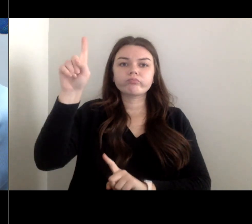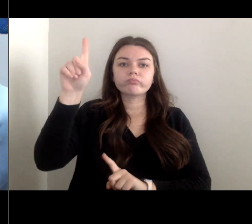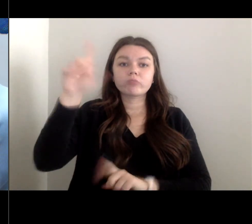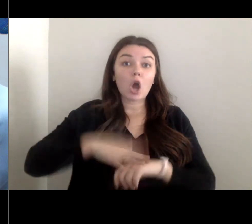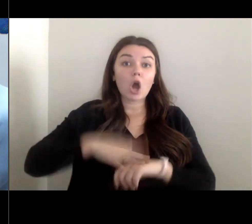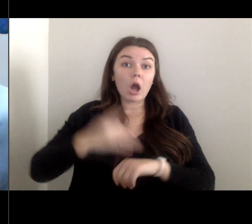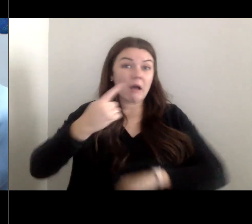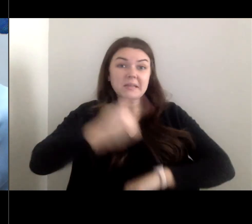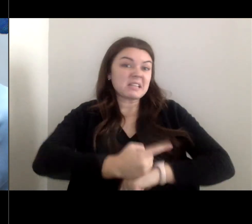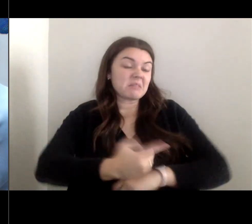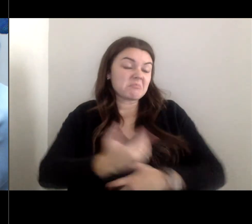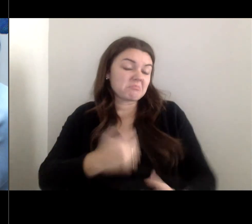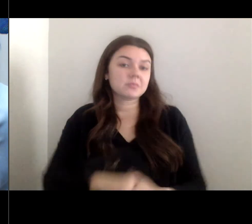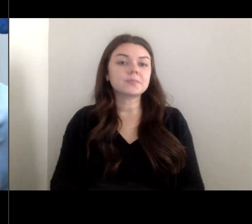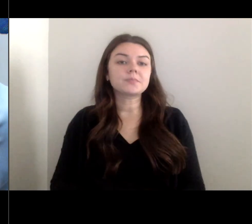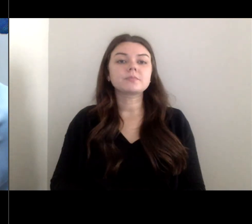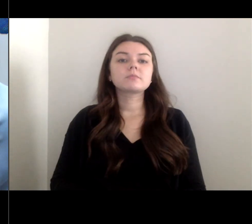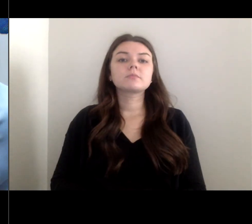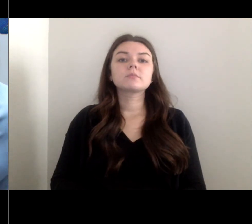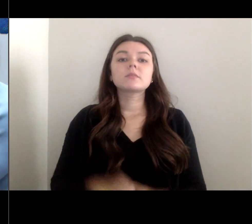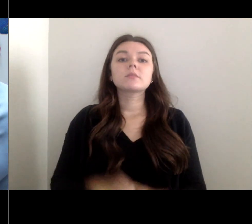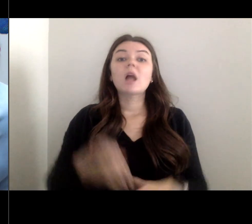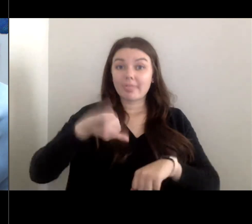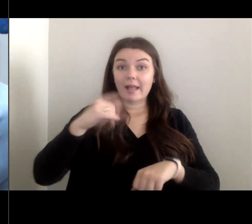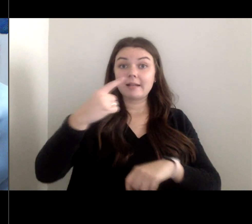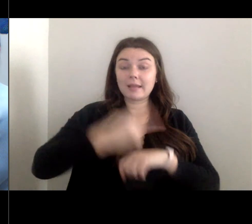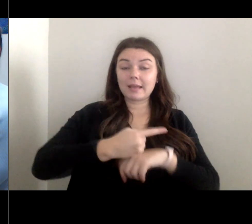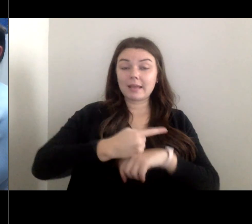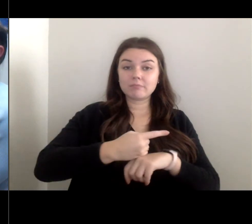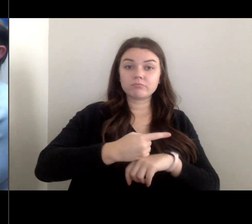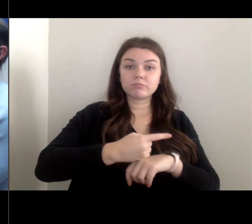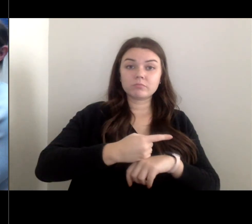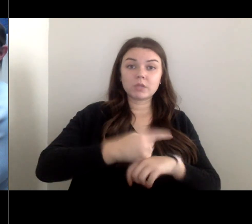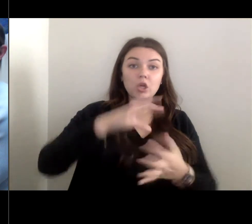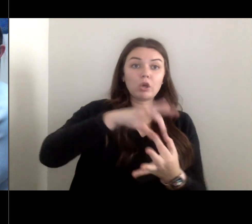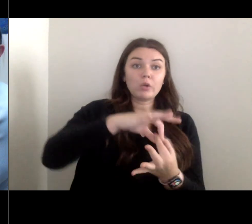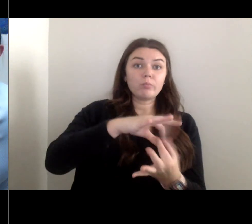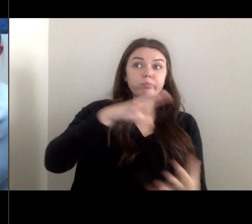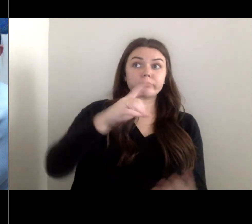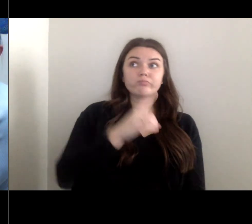So on that date, it releases from the crab, floats to the surface, and then it uses this antenna